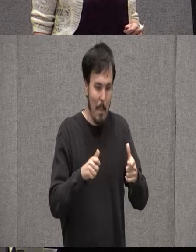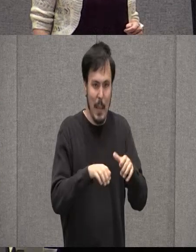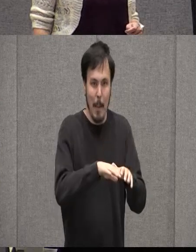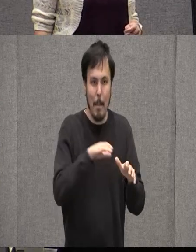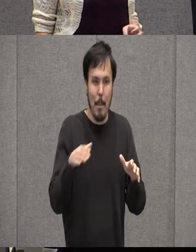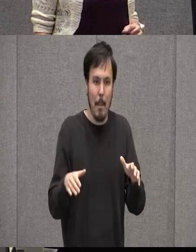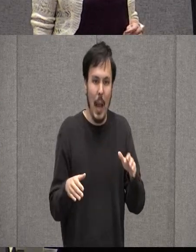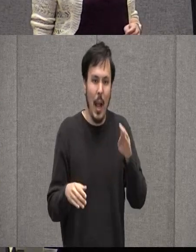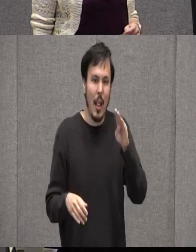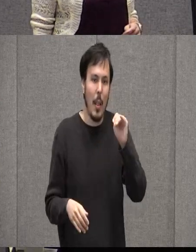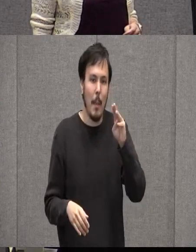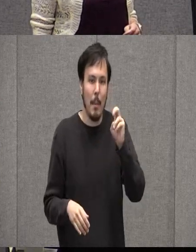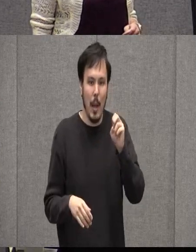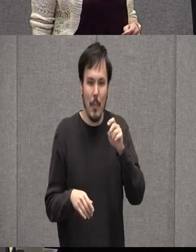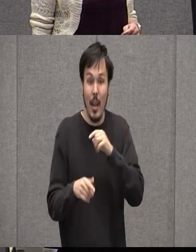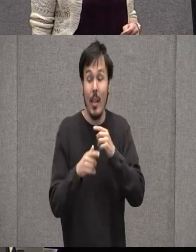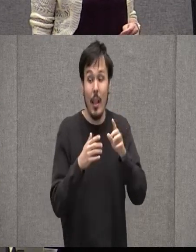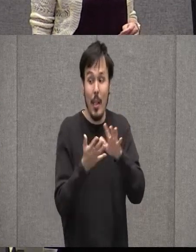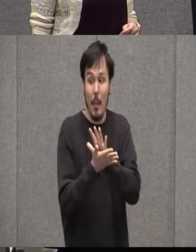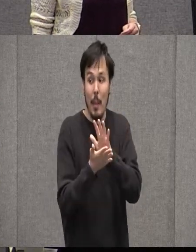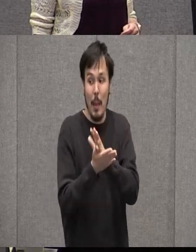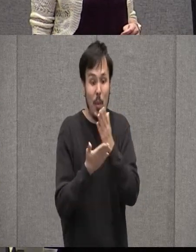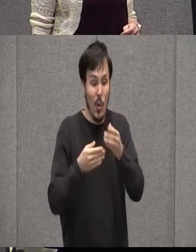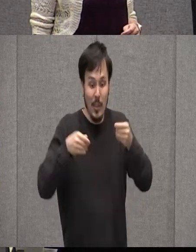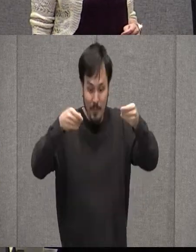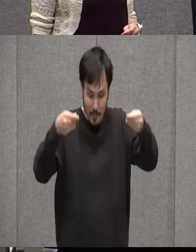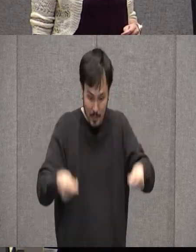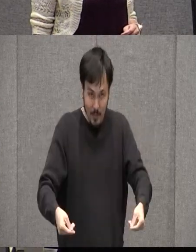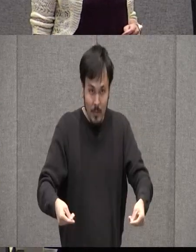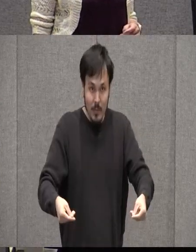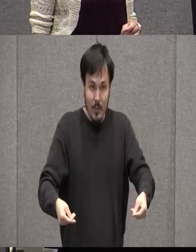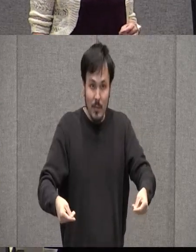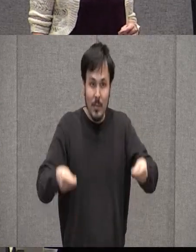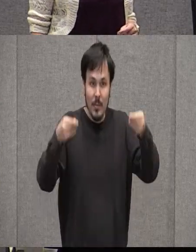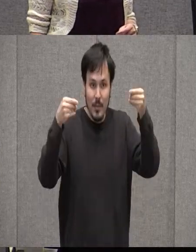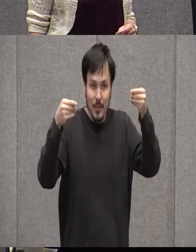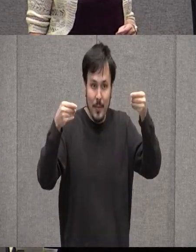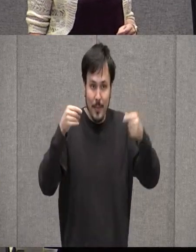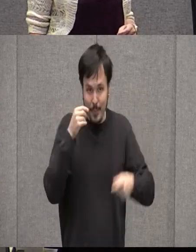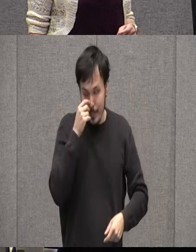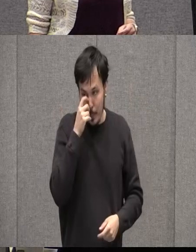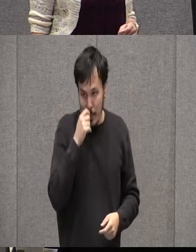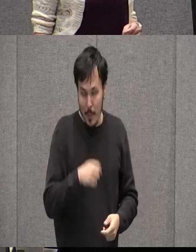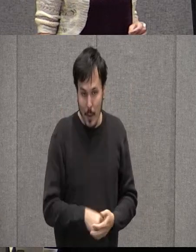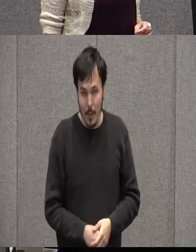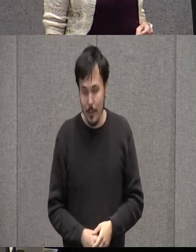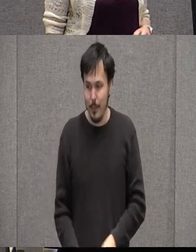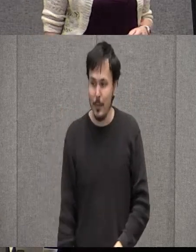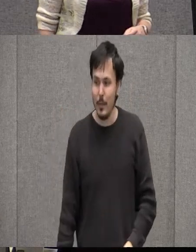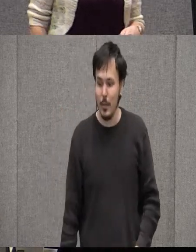and then you just lay the paper down like that. Excellent. Can I try the blue? Is the blue dark too? - You can try the blue.